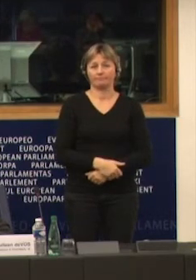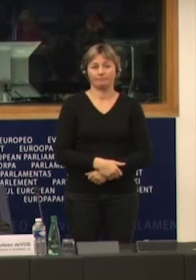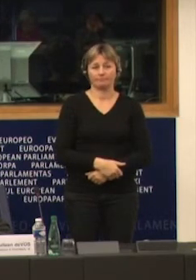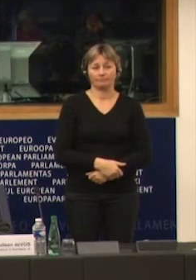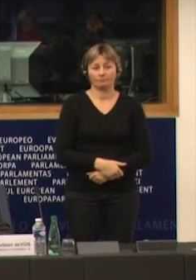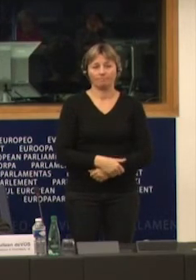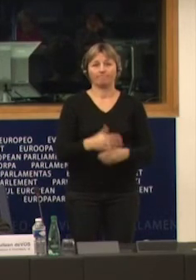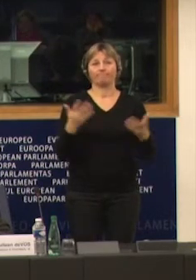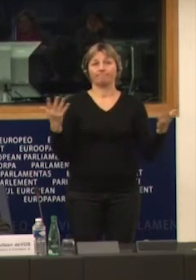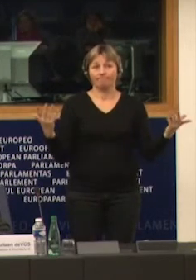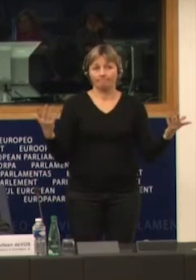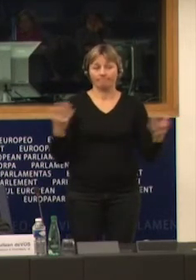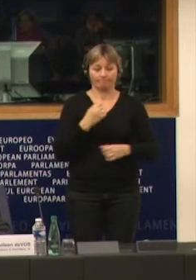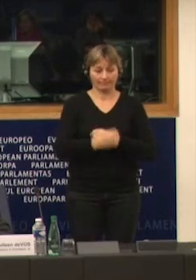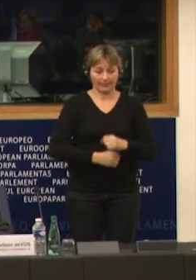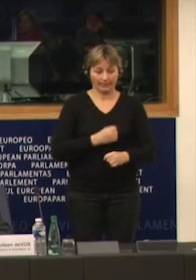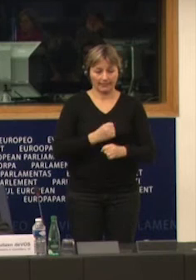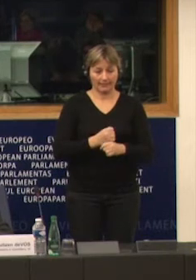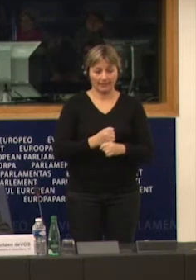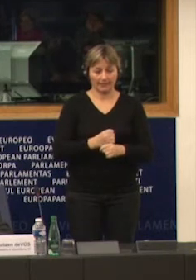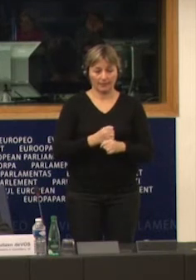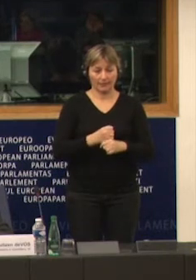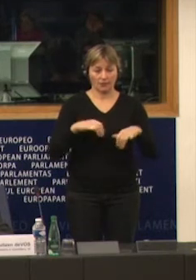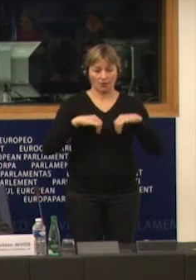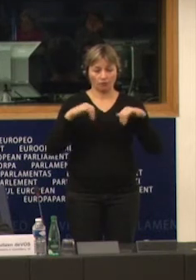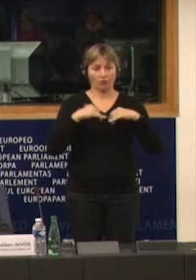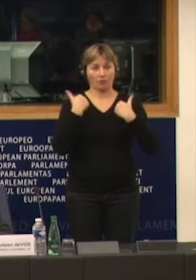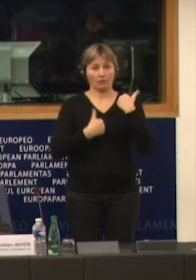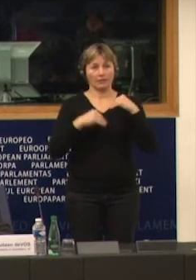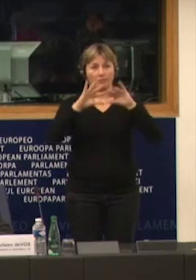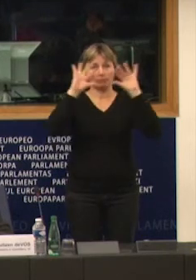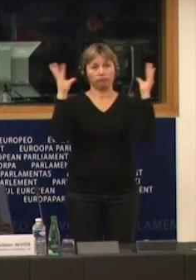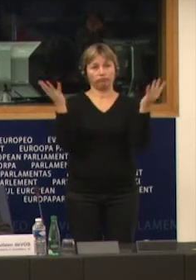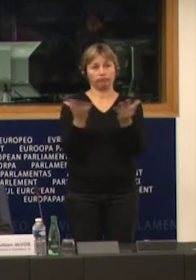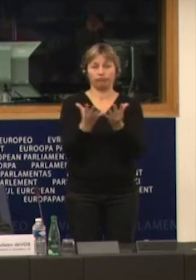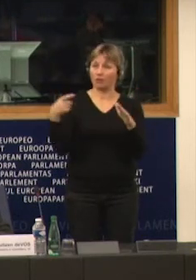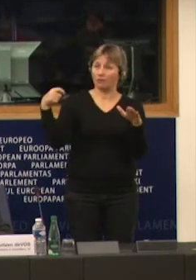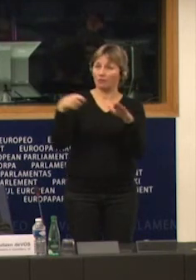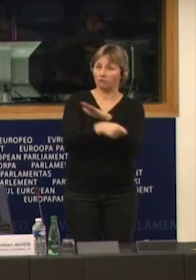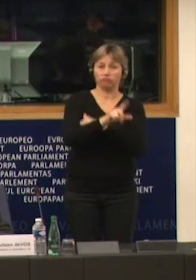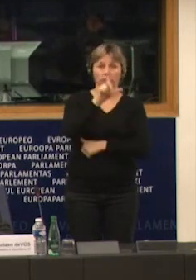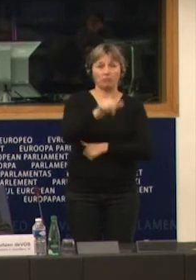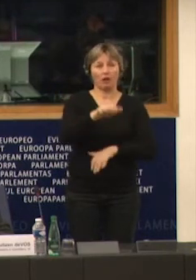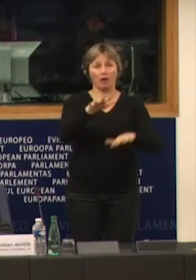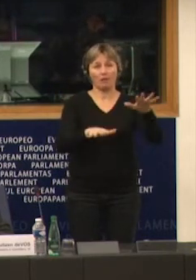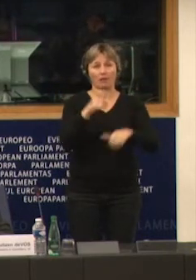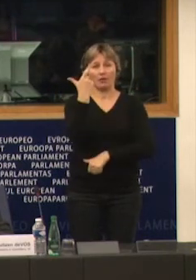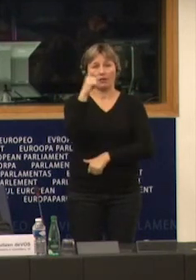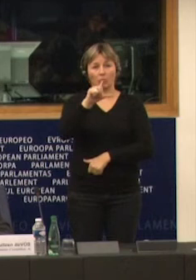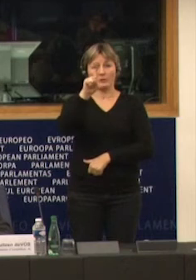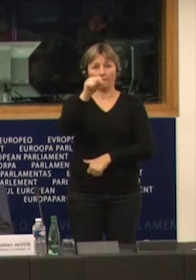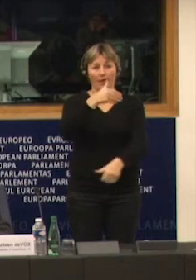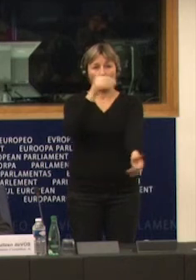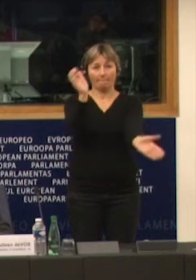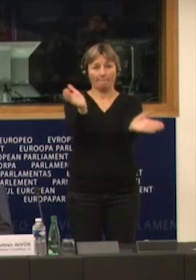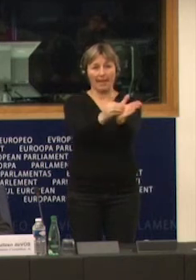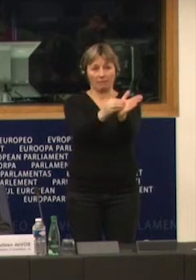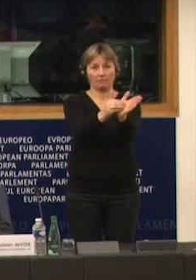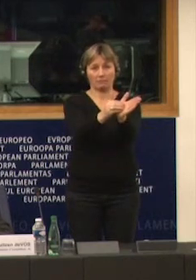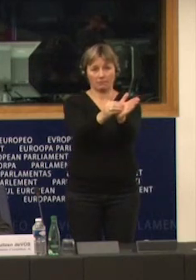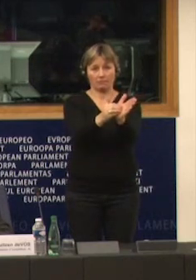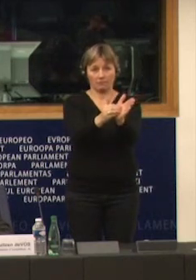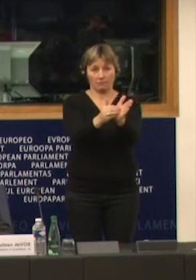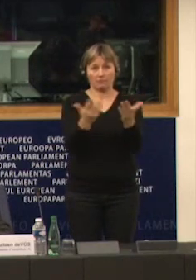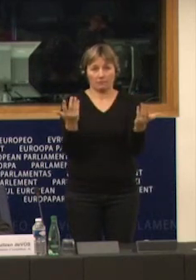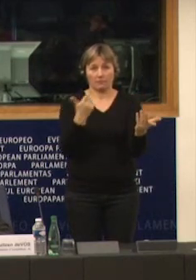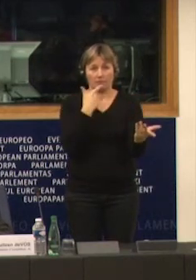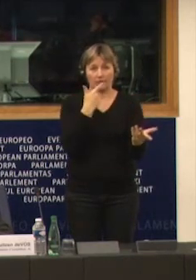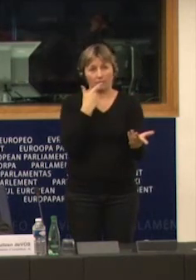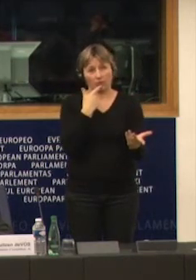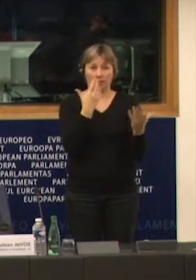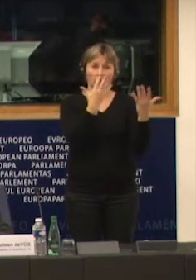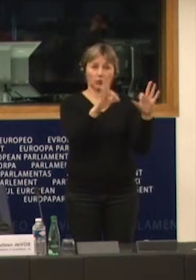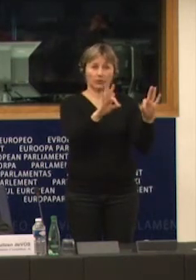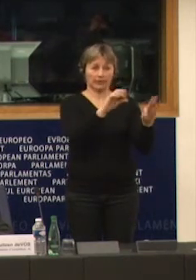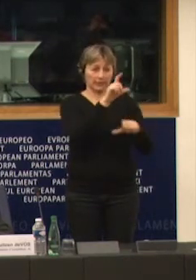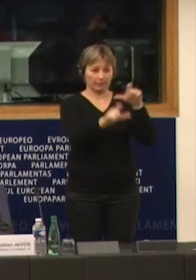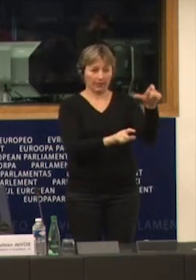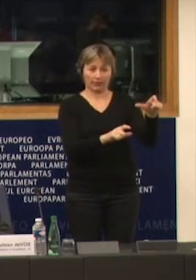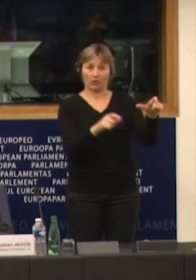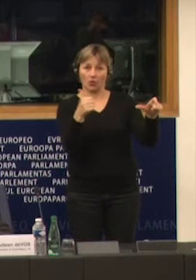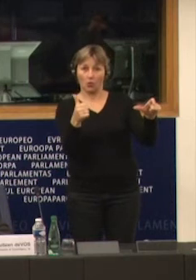with disabilities. Receiving a benefit. And that's more than 1 out of 10 young people in the Netherlands.